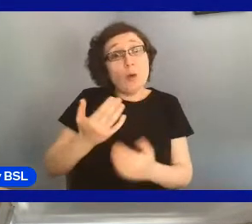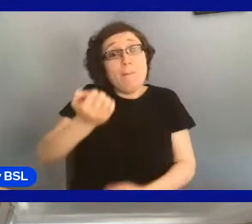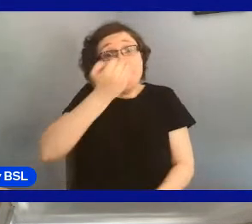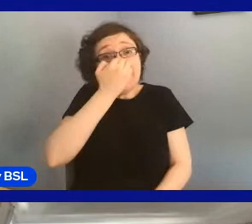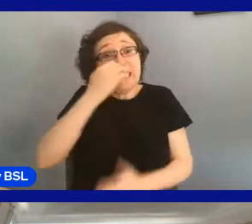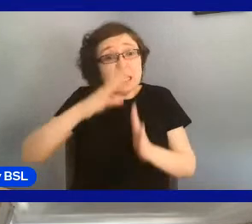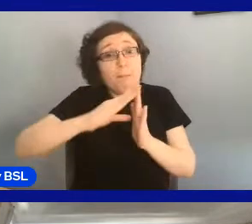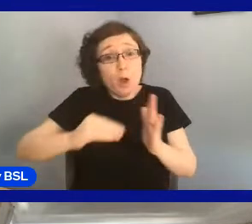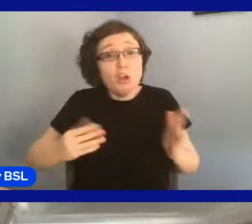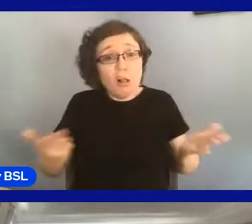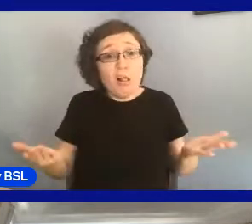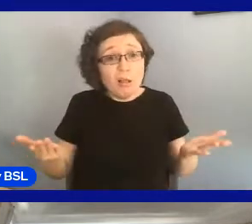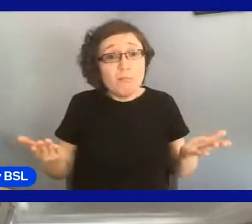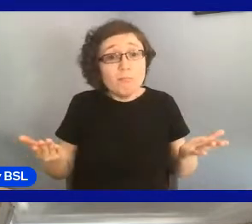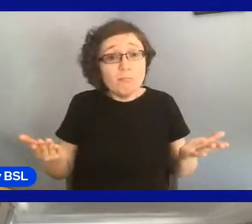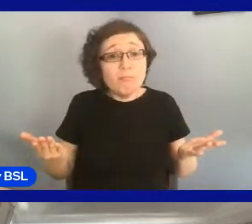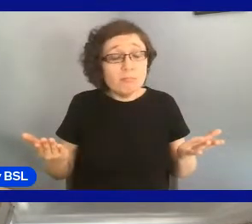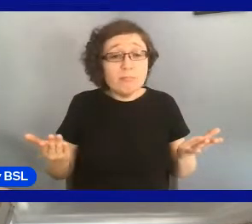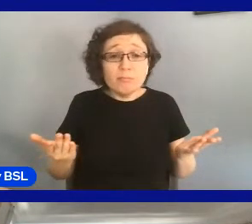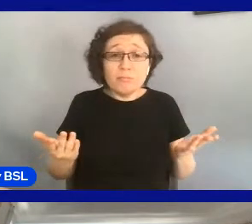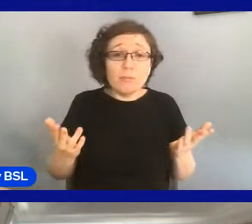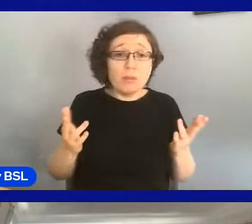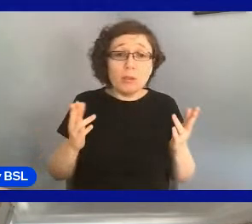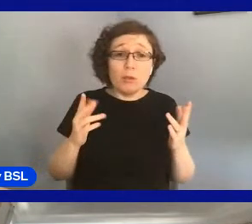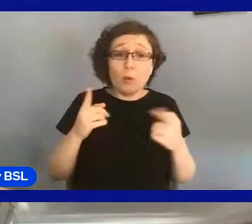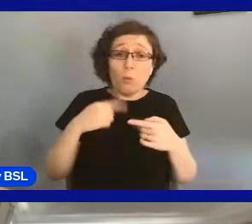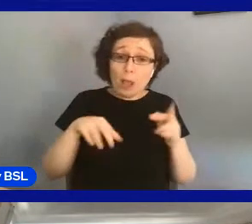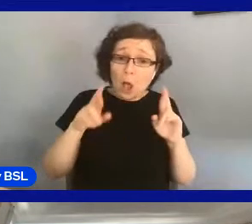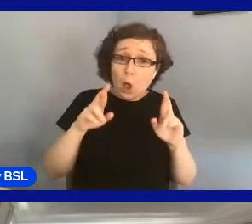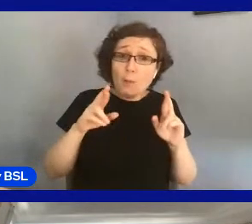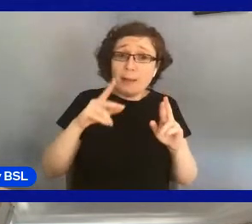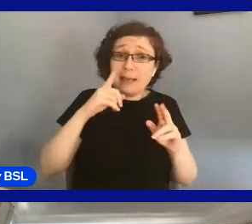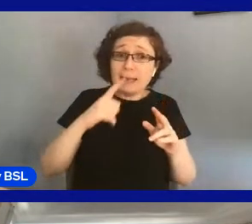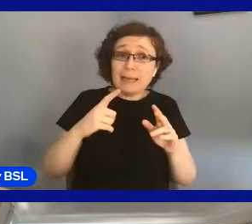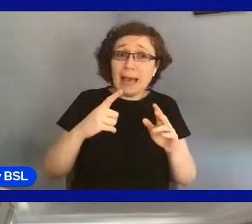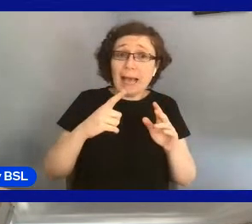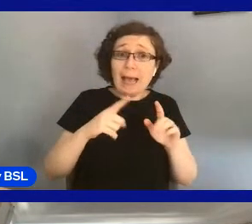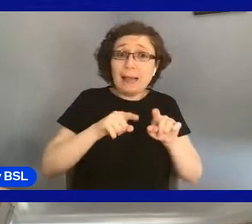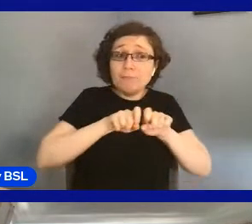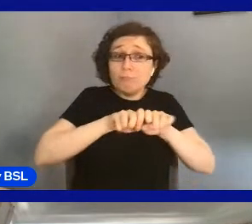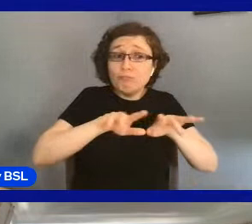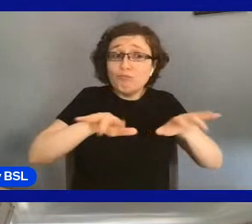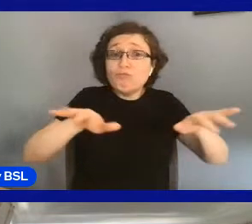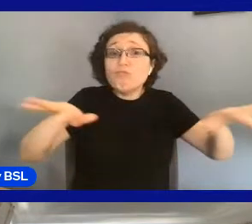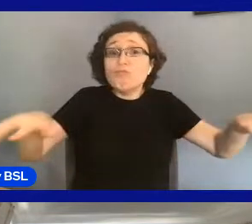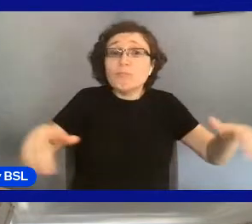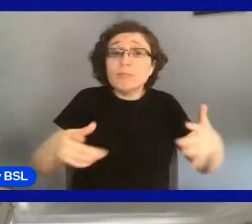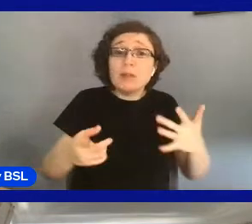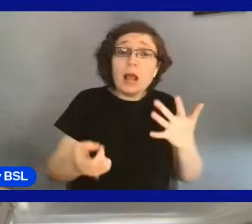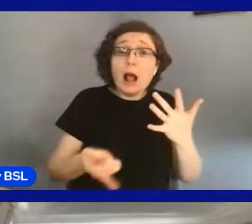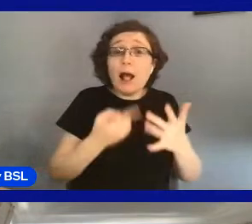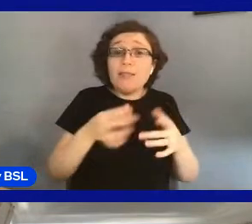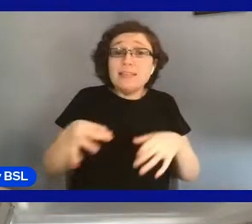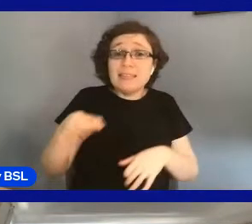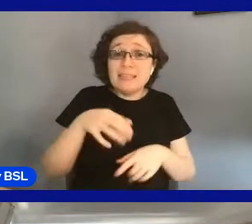We are hoping to be able to do this in other cities, it was great. It was challenging at times, definitely,